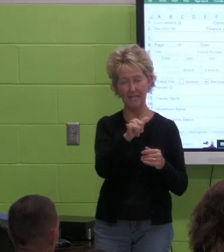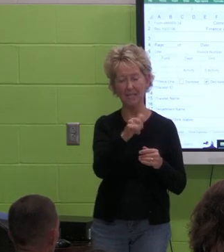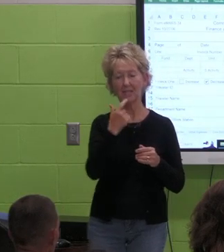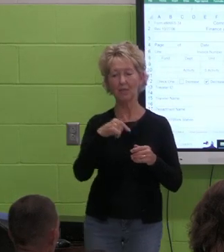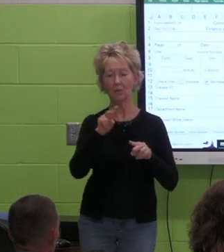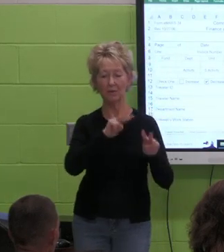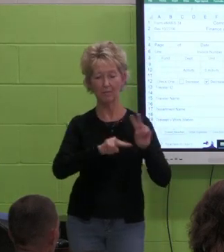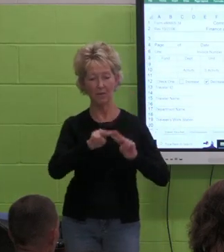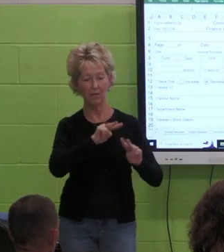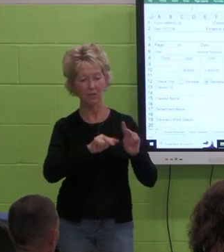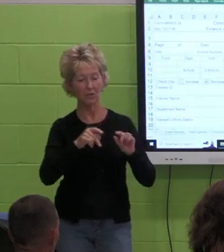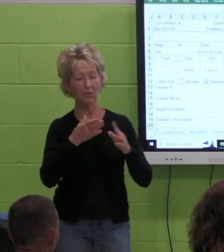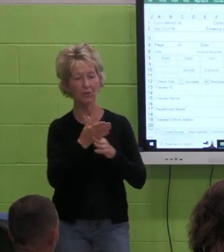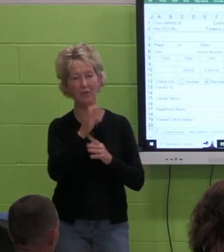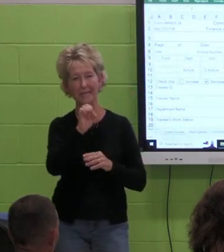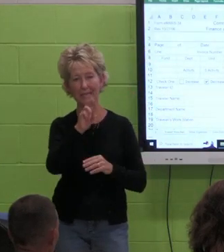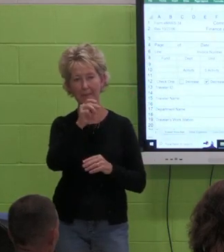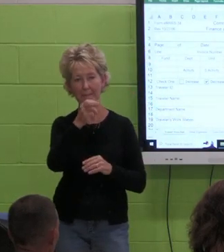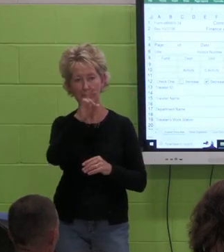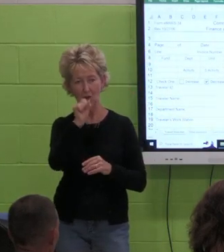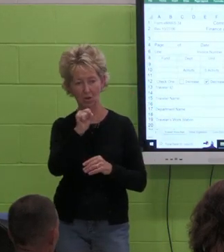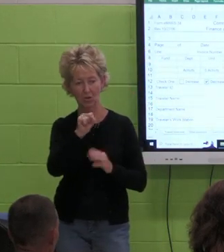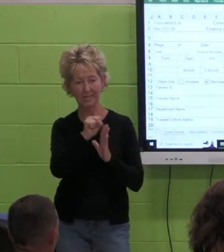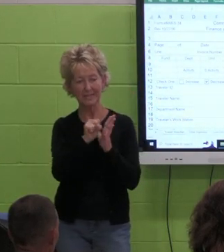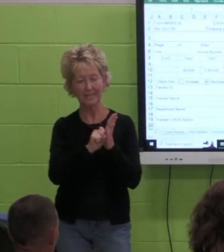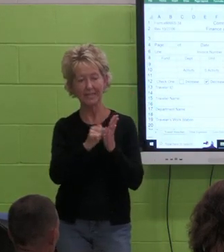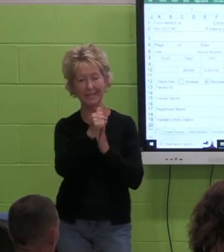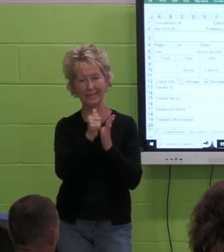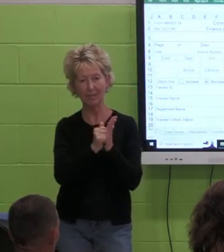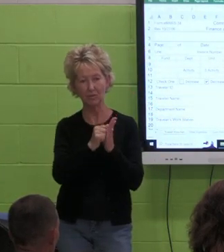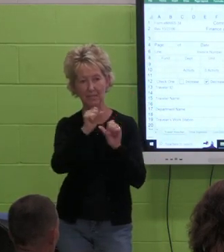through EMARS which is the state accounting system but then you all also have what's called